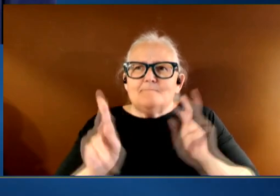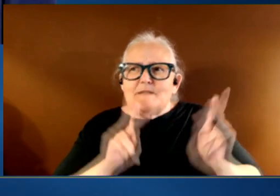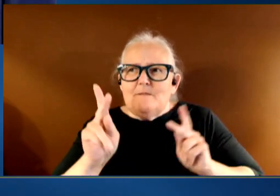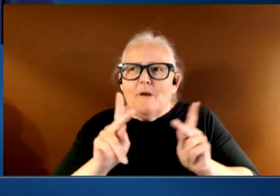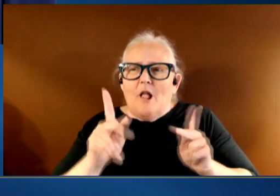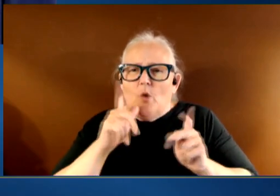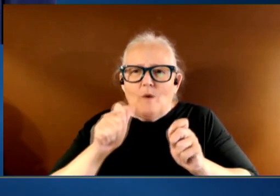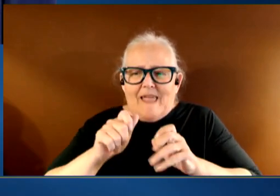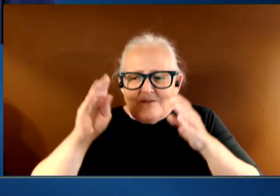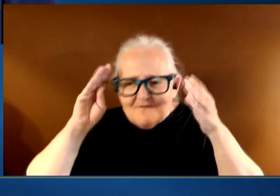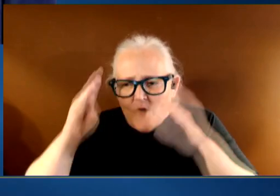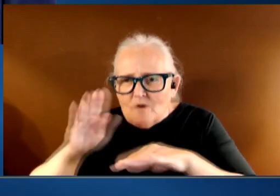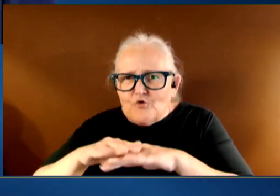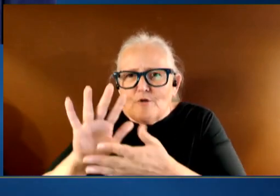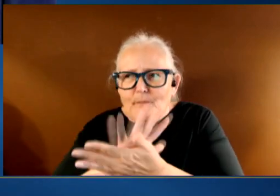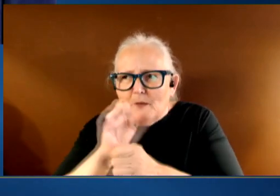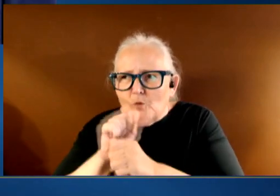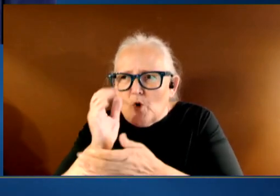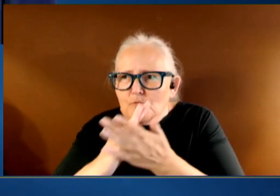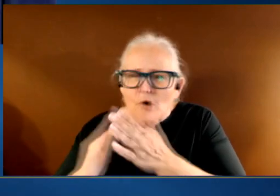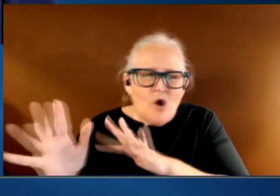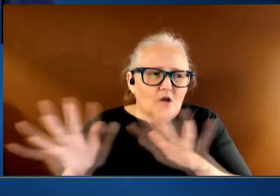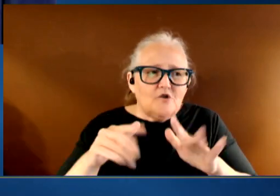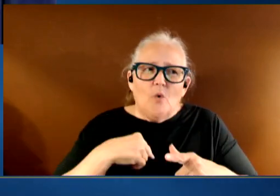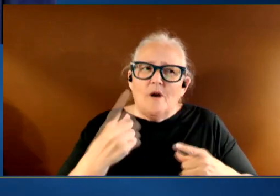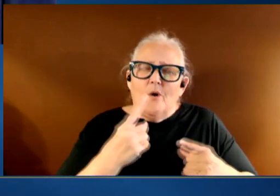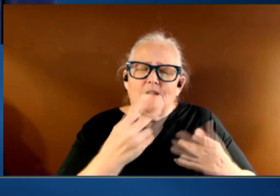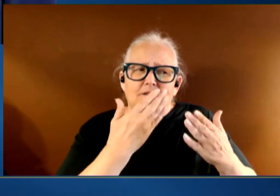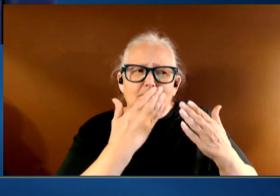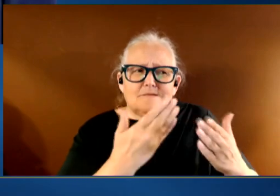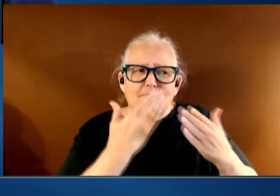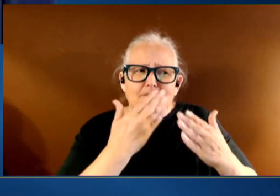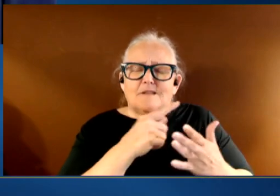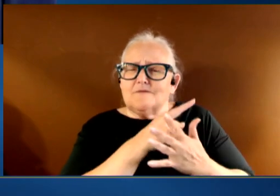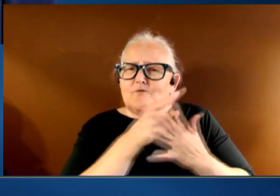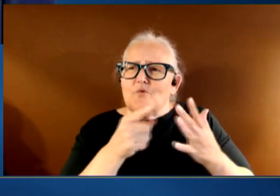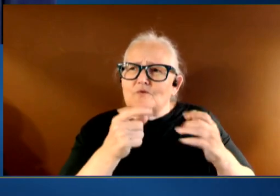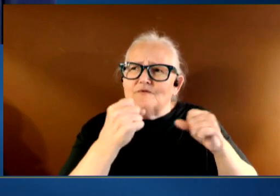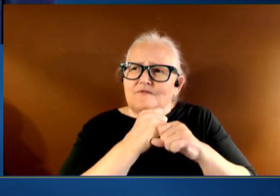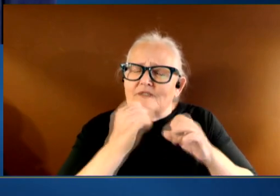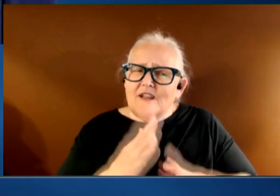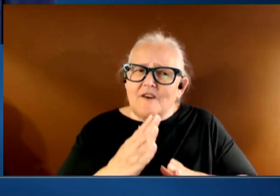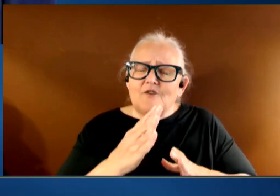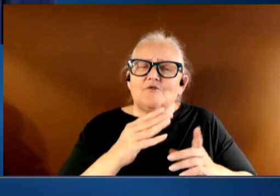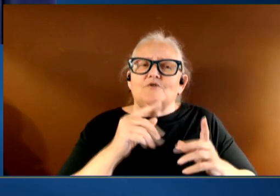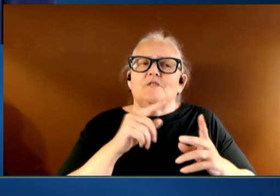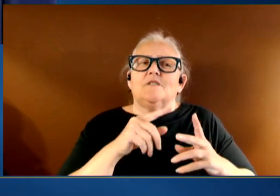appreciate all of our warriors, our advocacies, such as Sickle Cell Associates of America or,